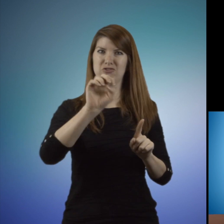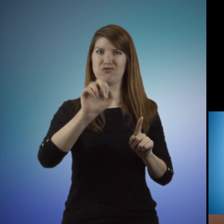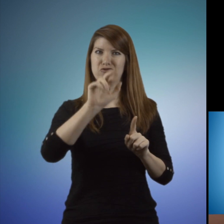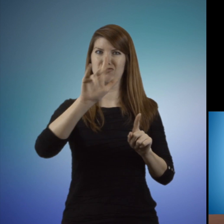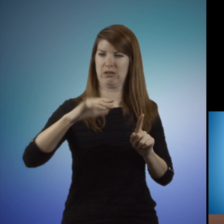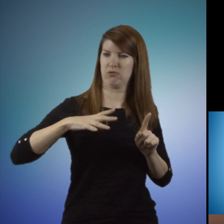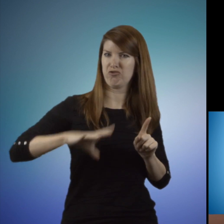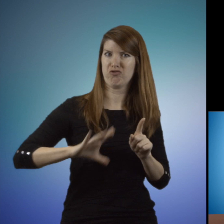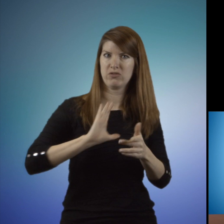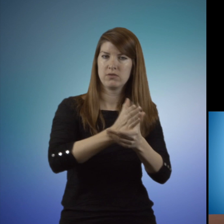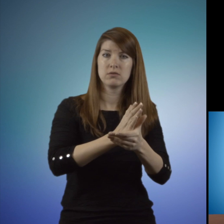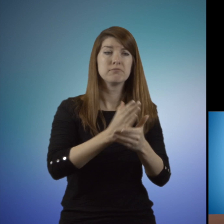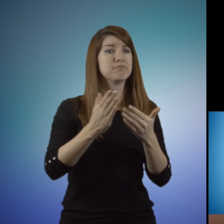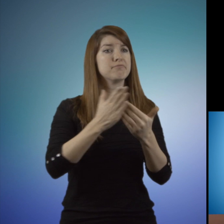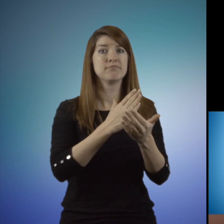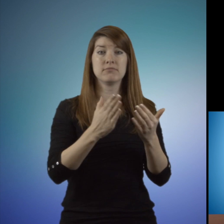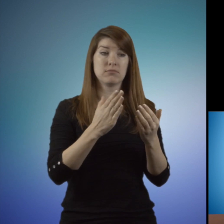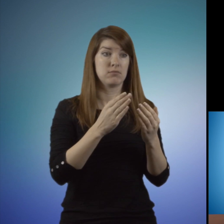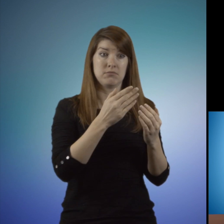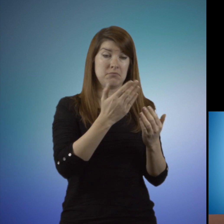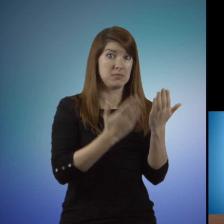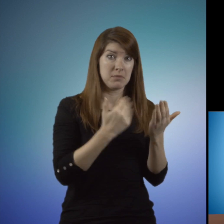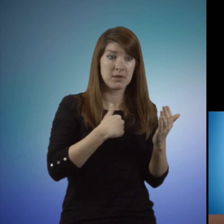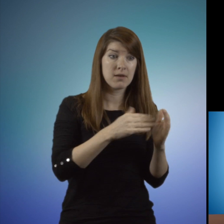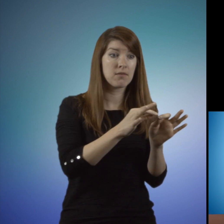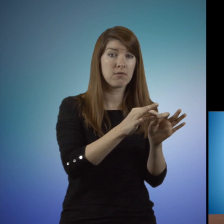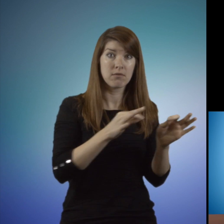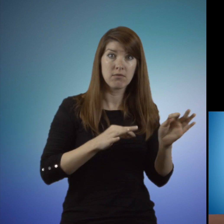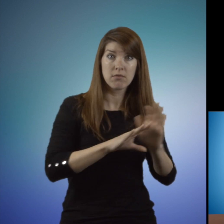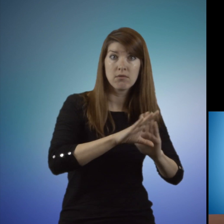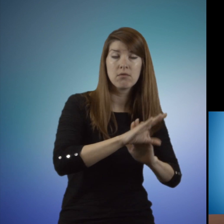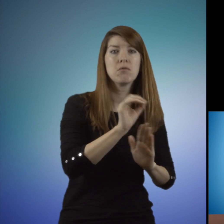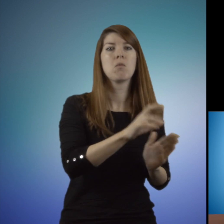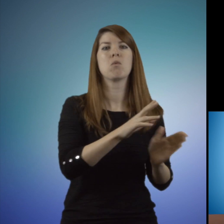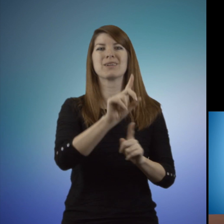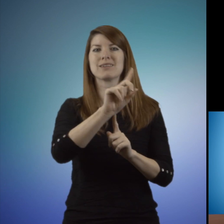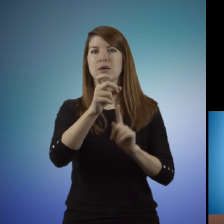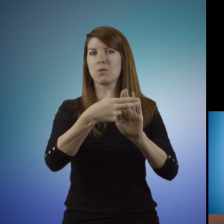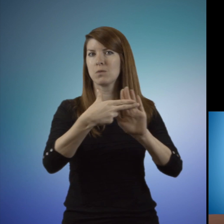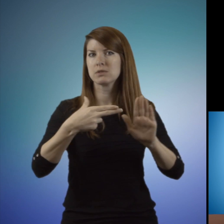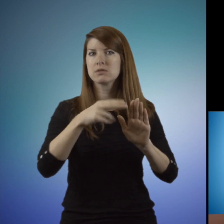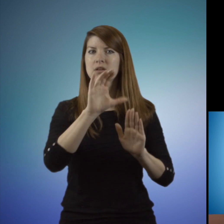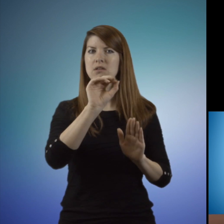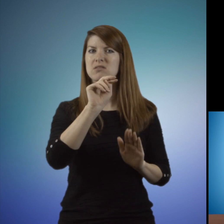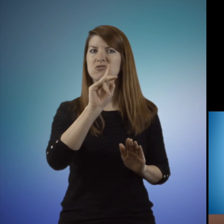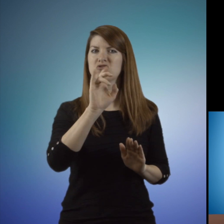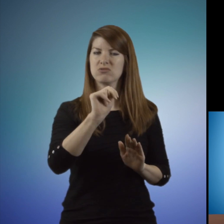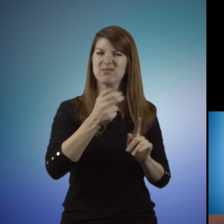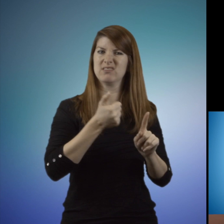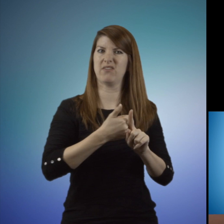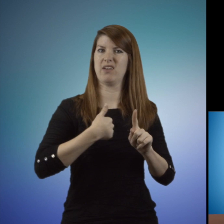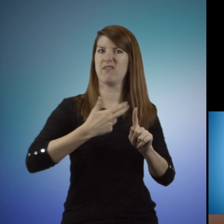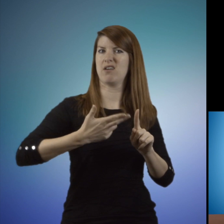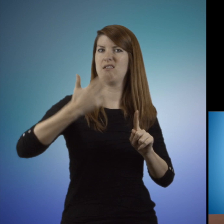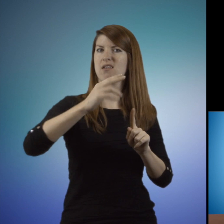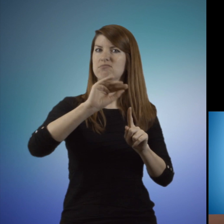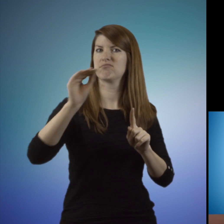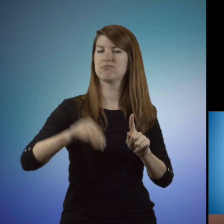either because they have a developmental delay or they have a diagnosed condition that has a high probability of resulting in a developmental delay.